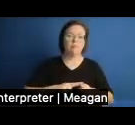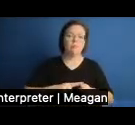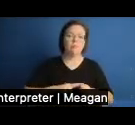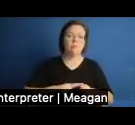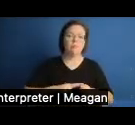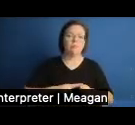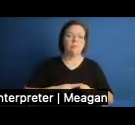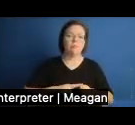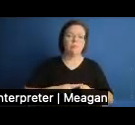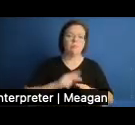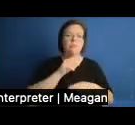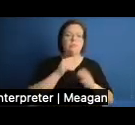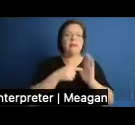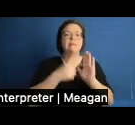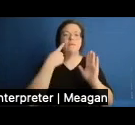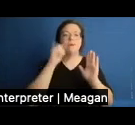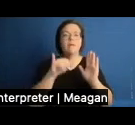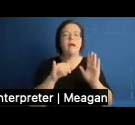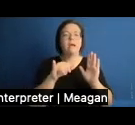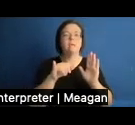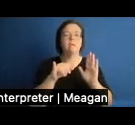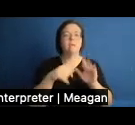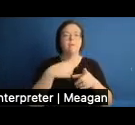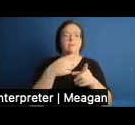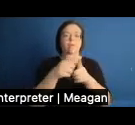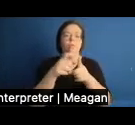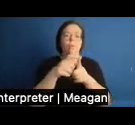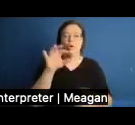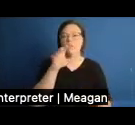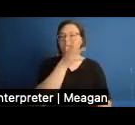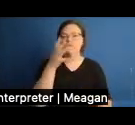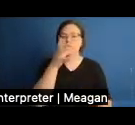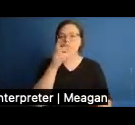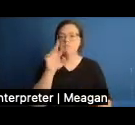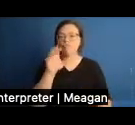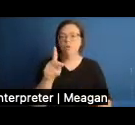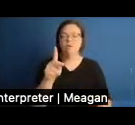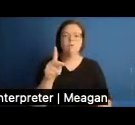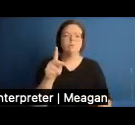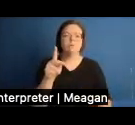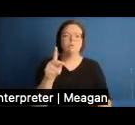An example that for me is the word “farm-truck” as funny as that is. Let me put it in the chat.